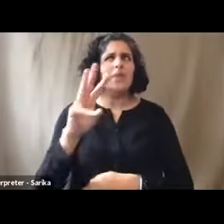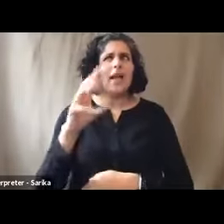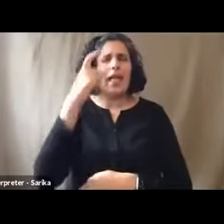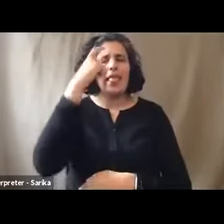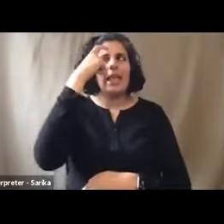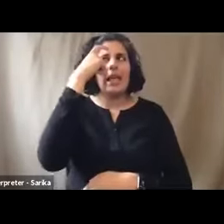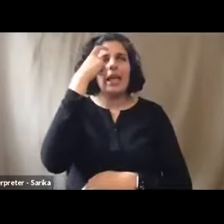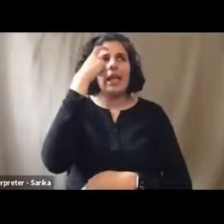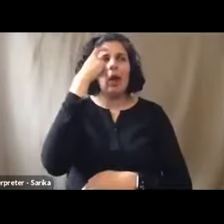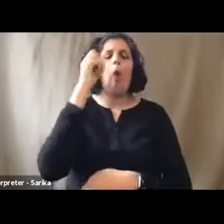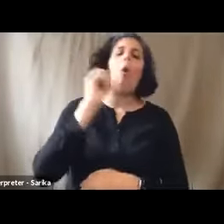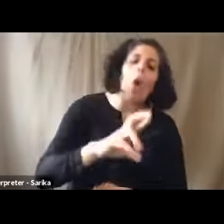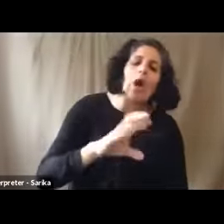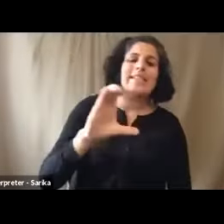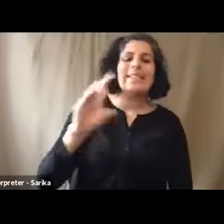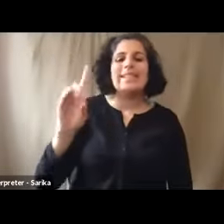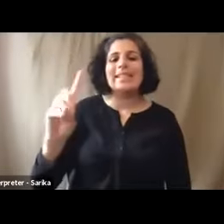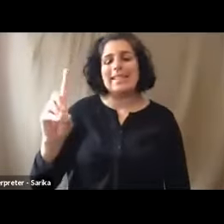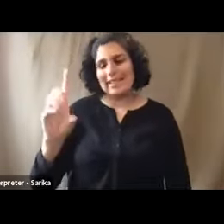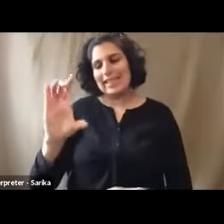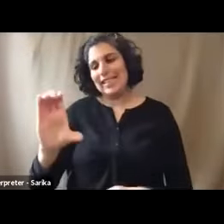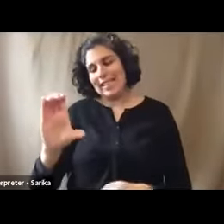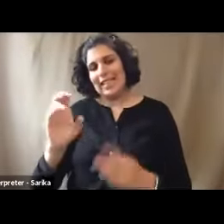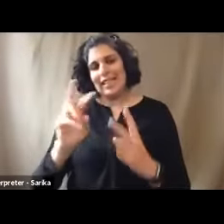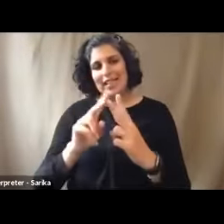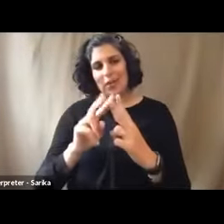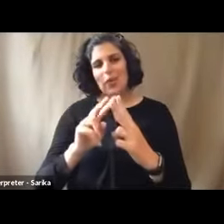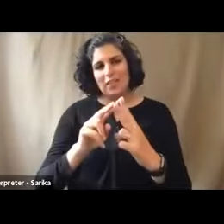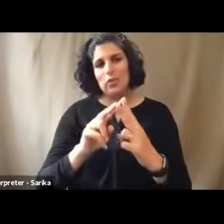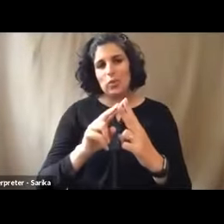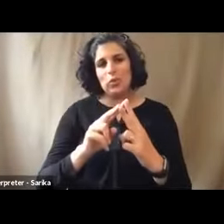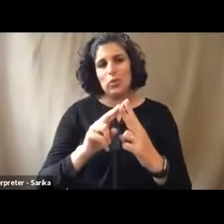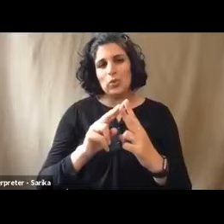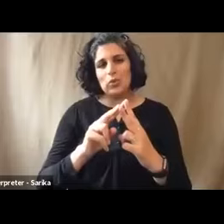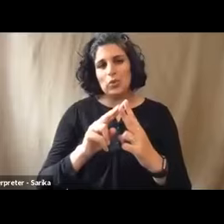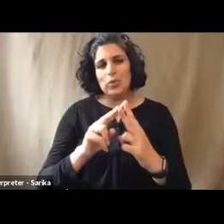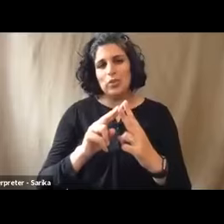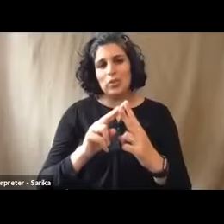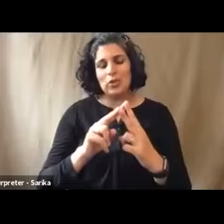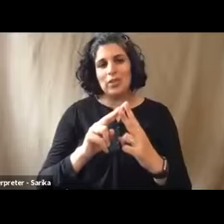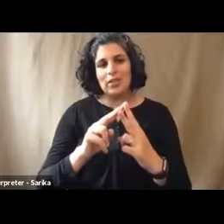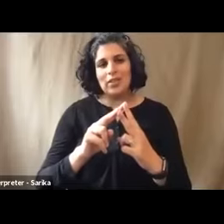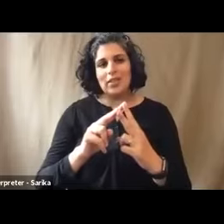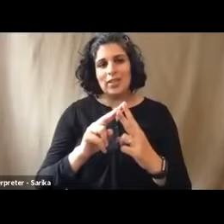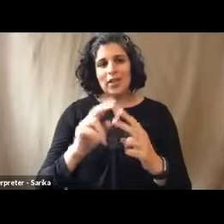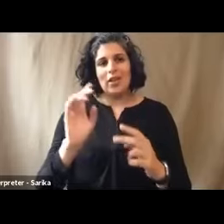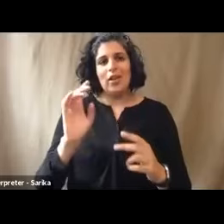the CDC, which is the national, one of the sources that the county gets their information.